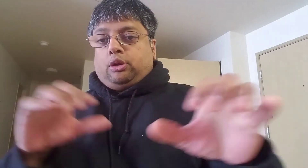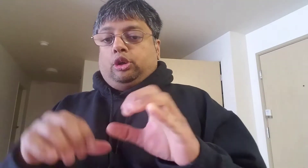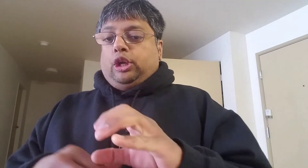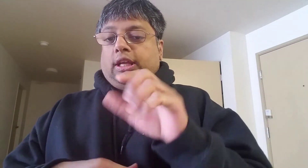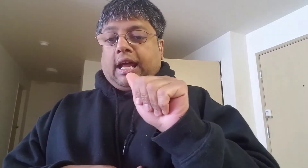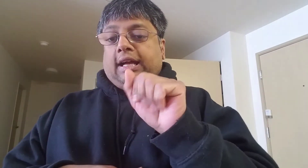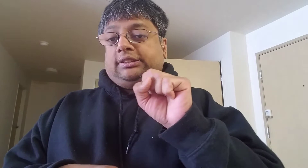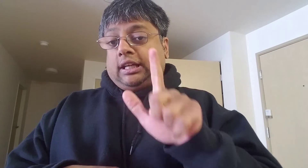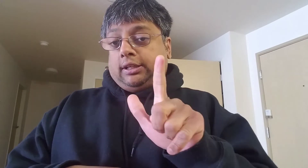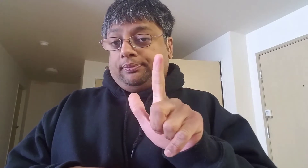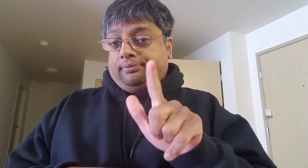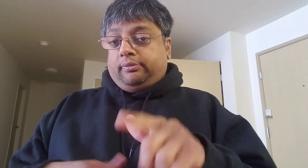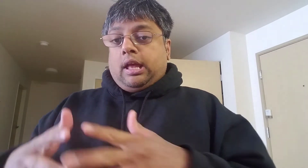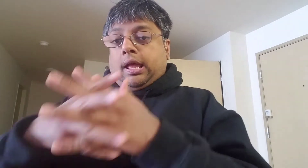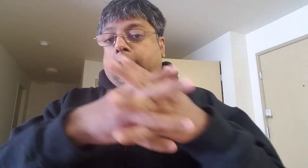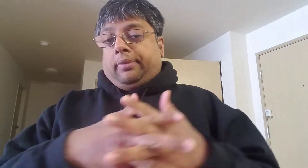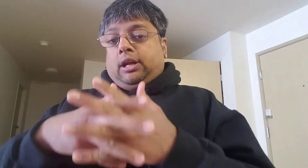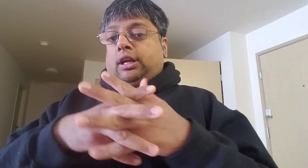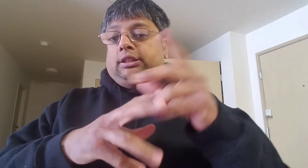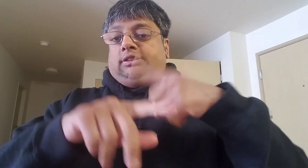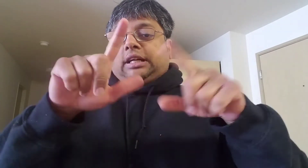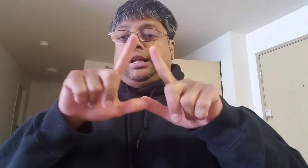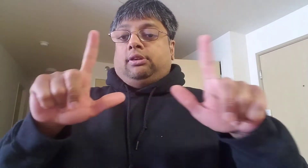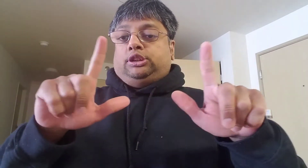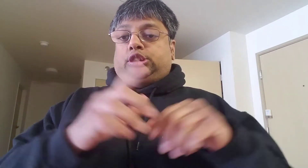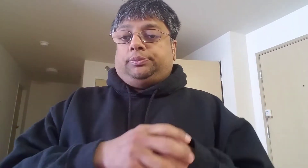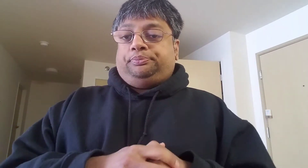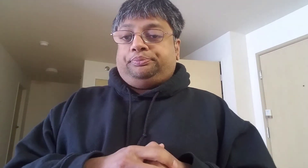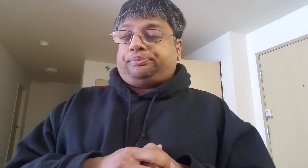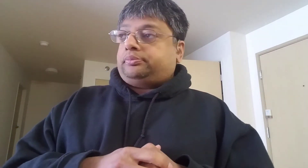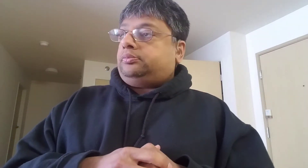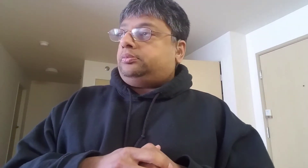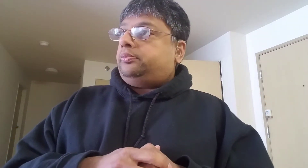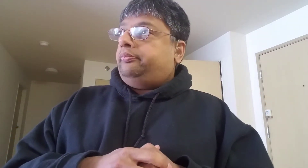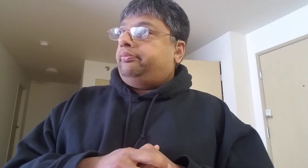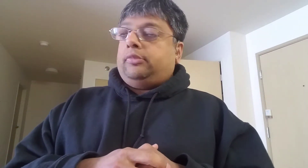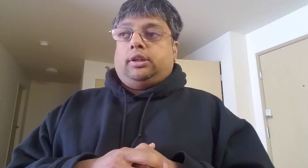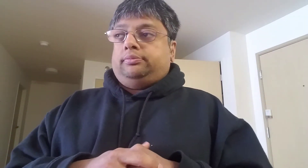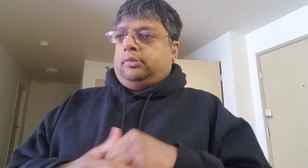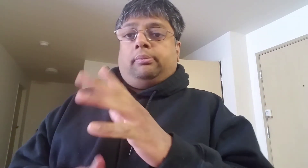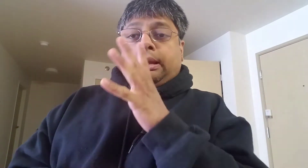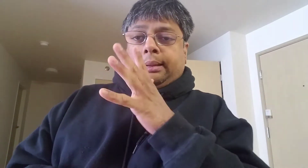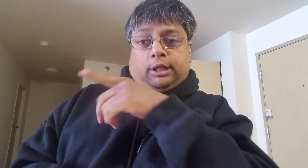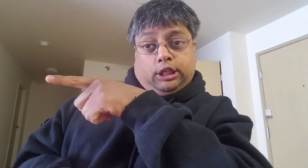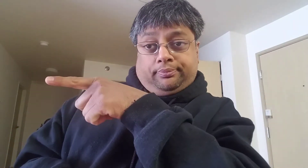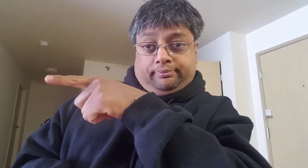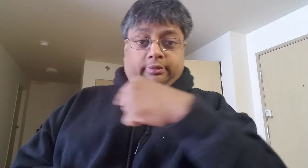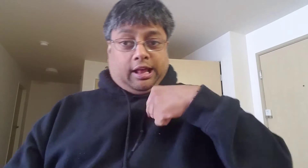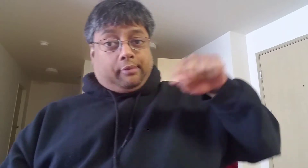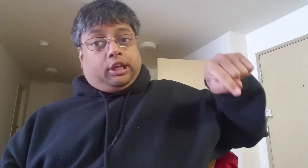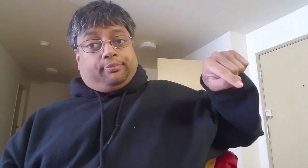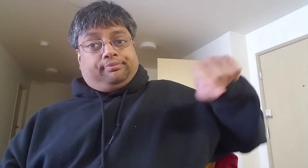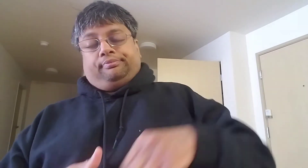Now I am going to do ASL (American Sign Language). My mom (pointing over there) and me (pointing over there).